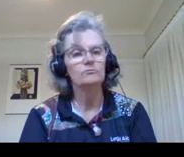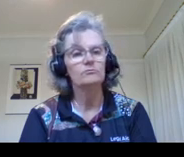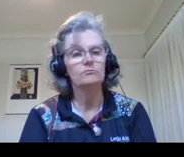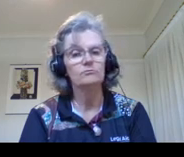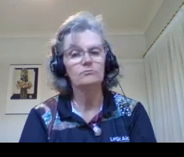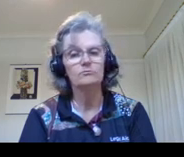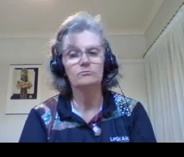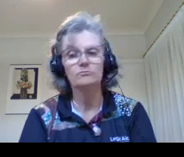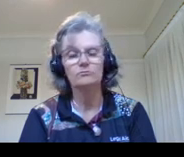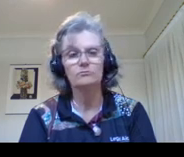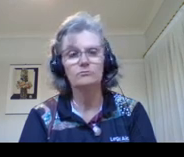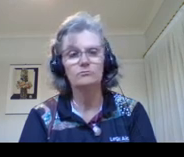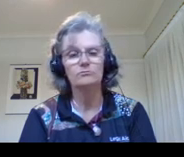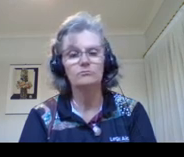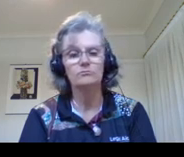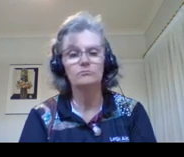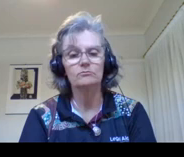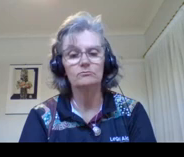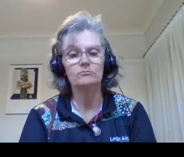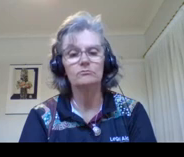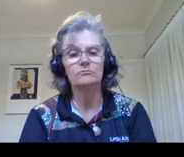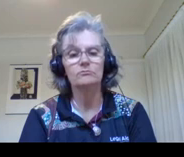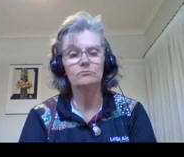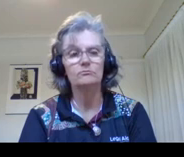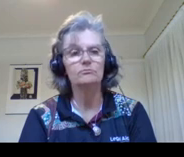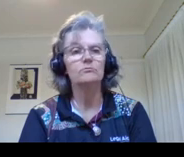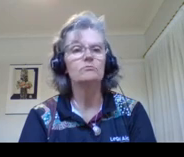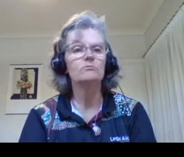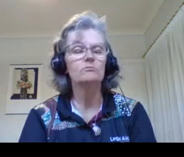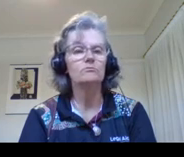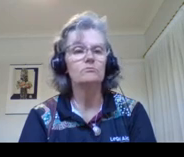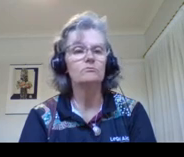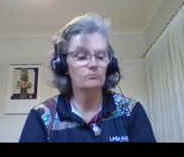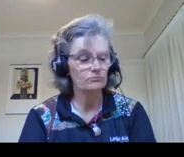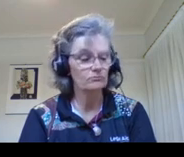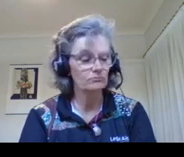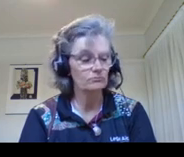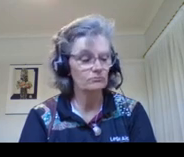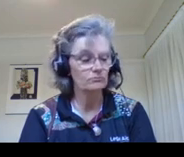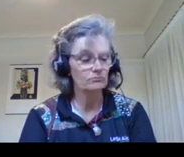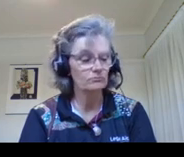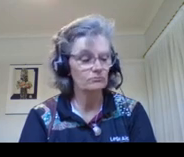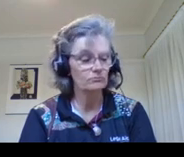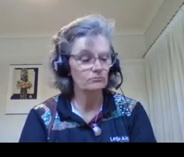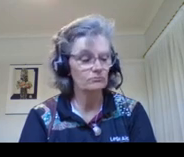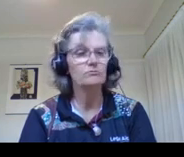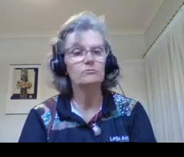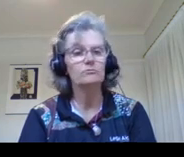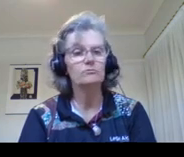kind of list but we don't want to click any unknown unknown link if you didn't contact them